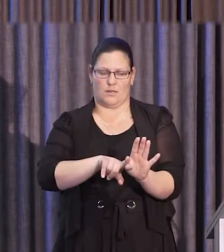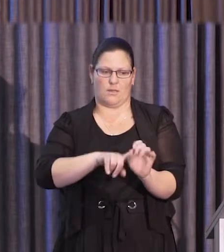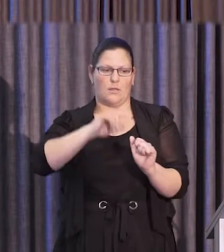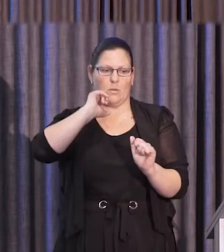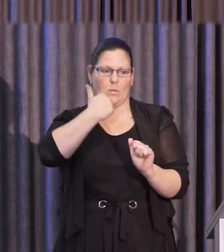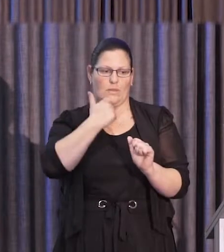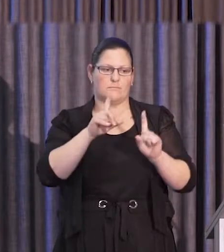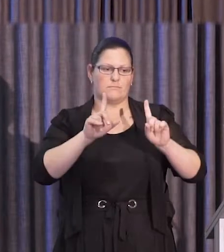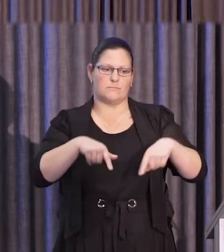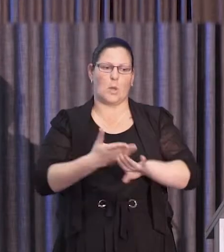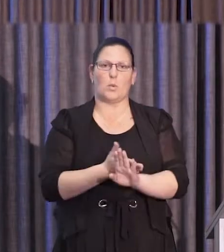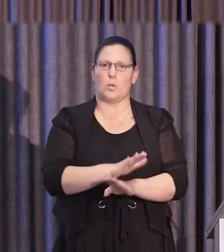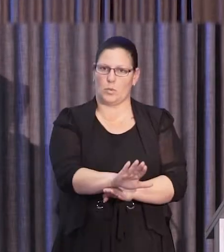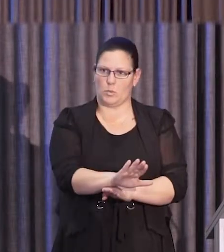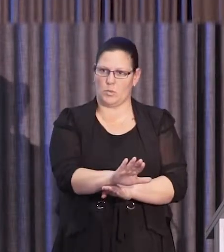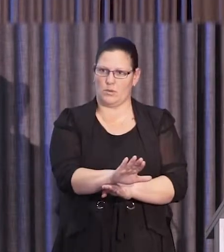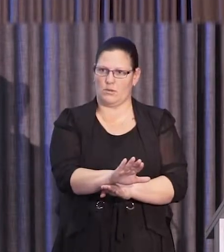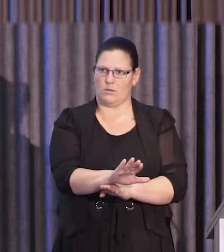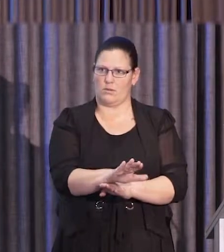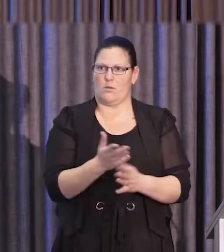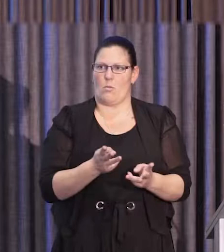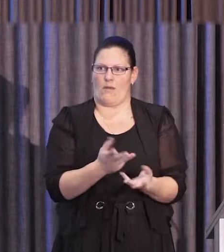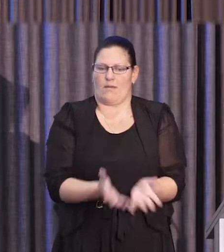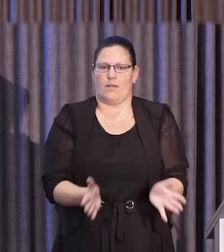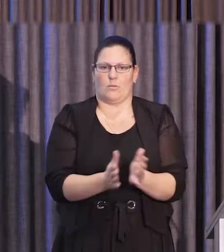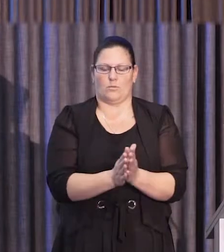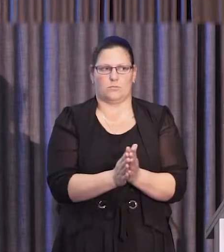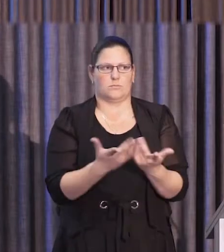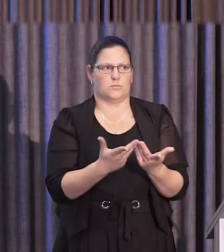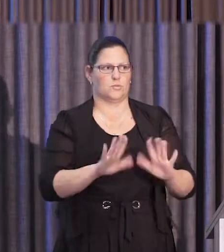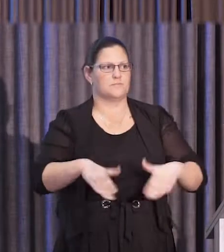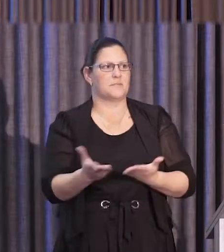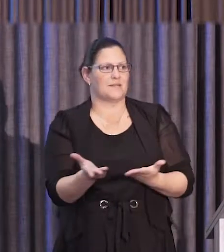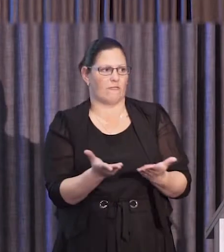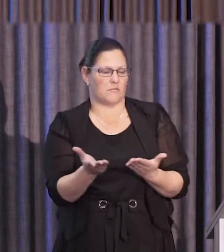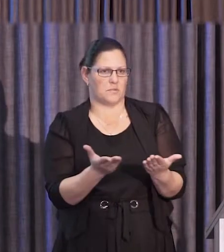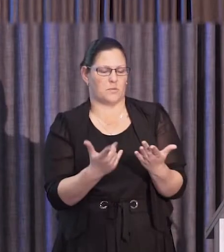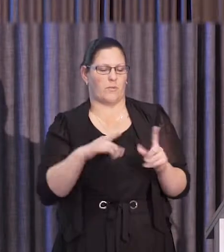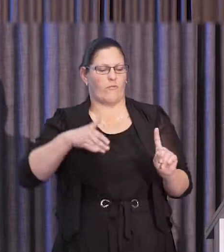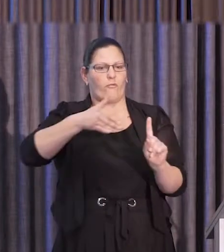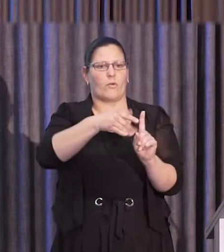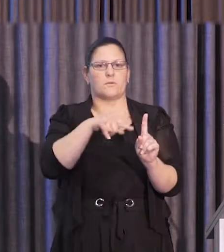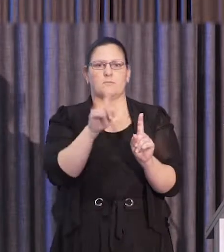which is particularly focused around regional teams and regional and local decision making.